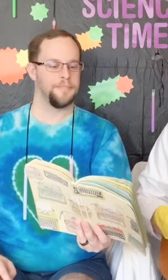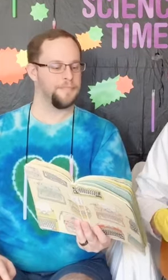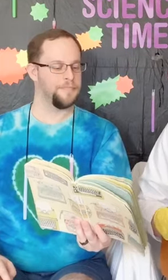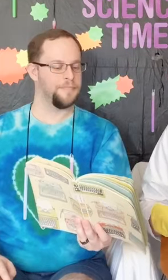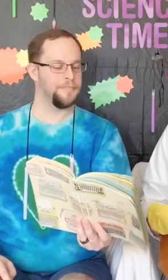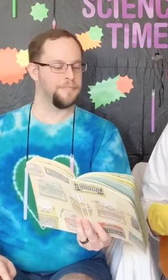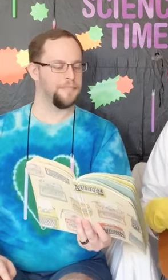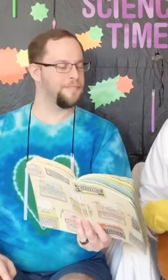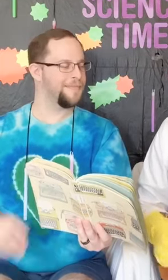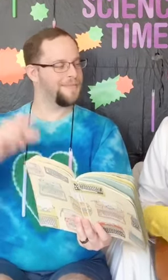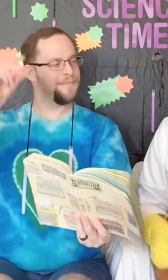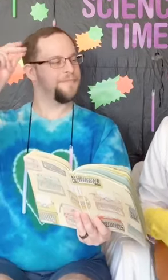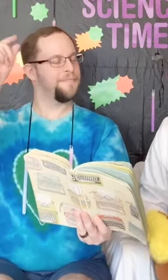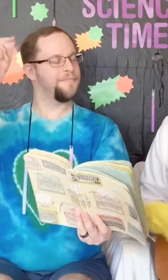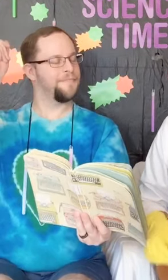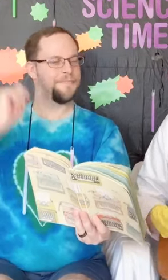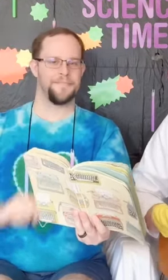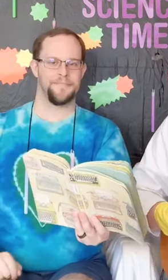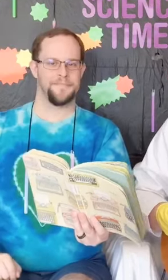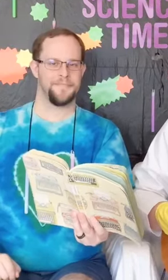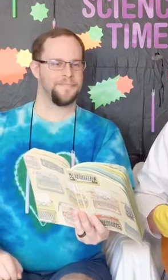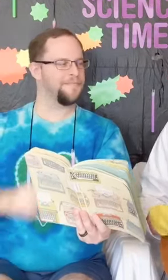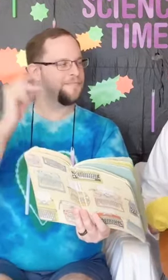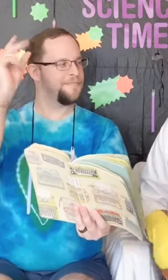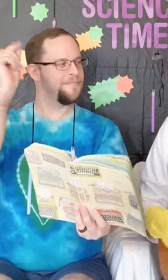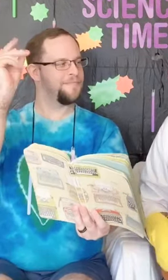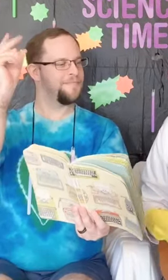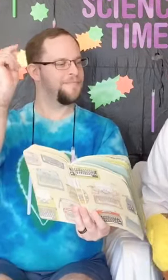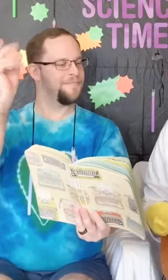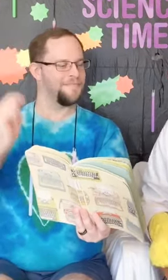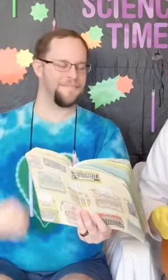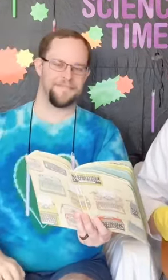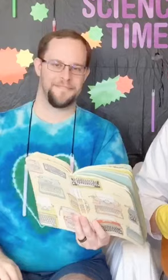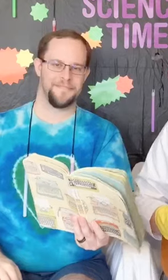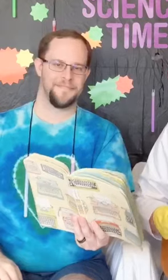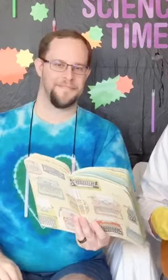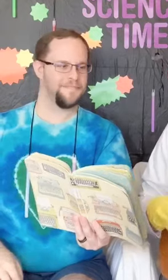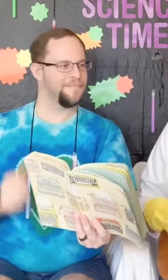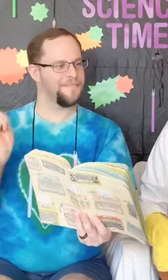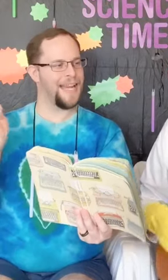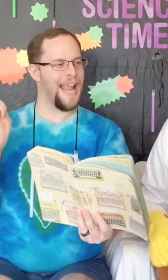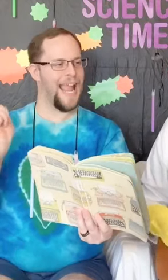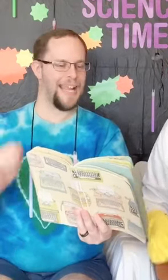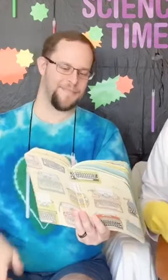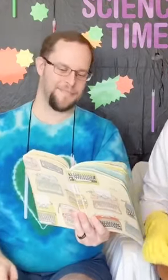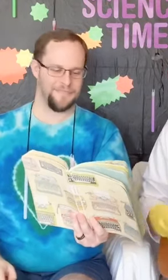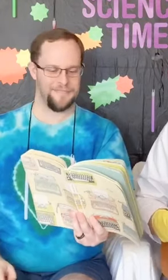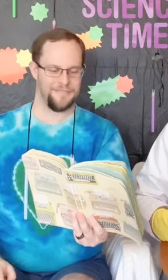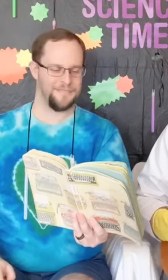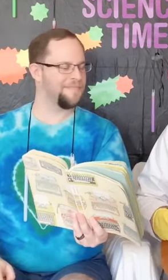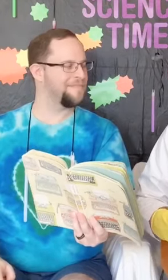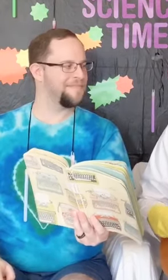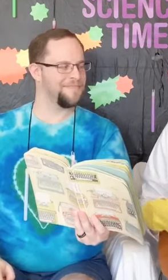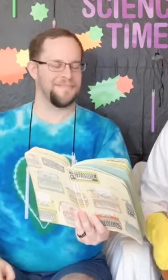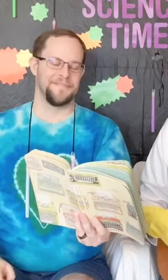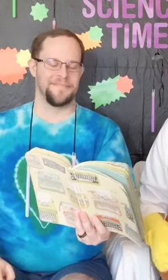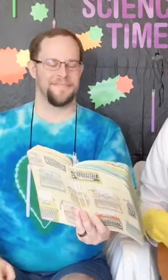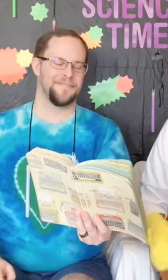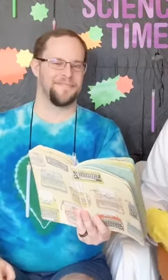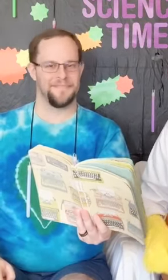Being yourself. Being yourself. Being yourself. Being yourself.